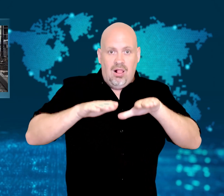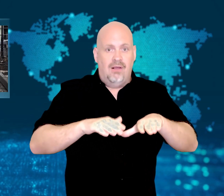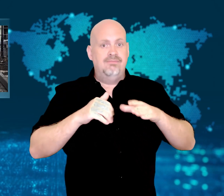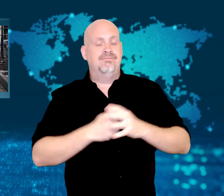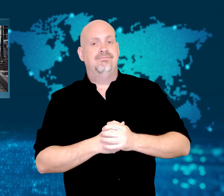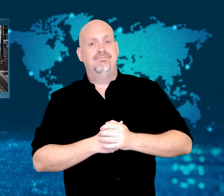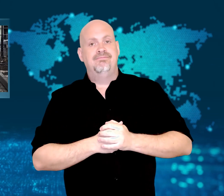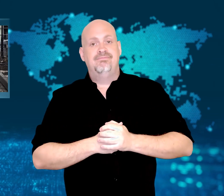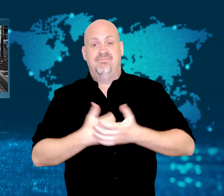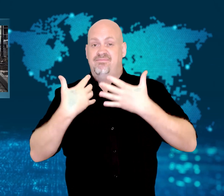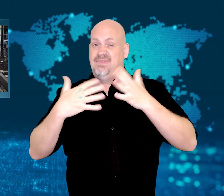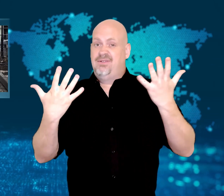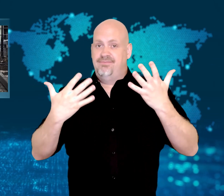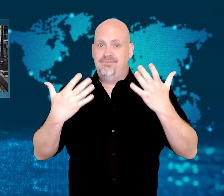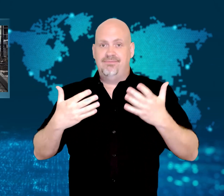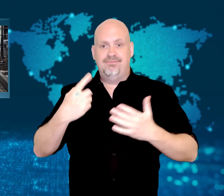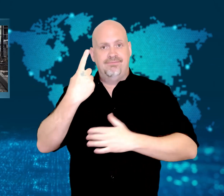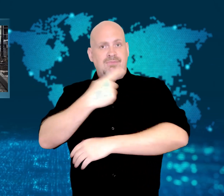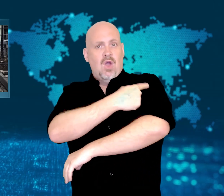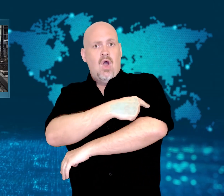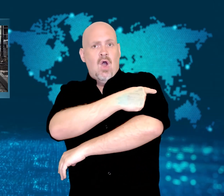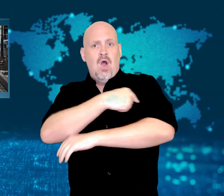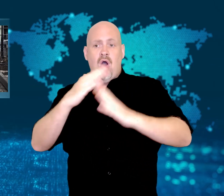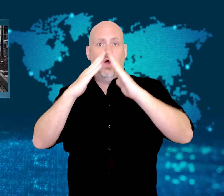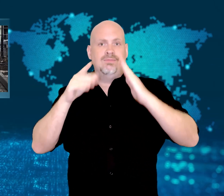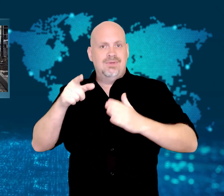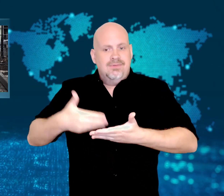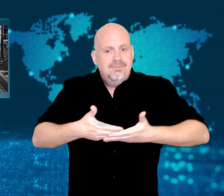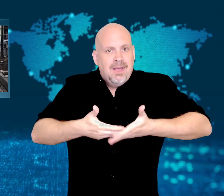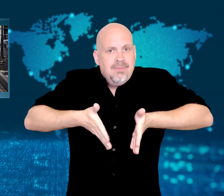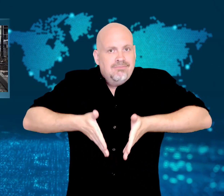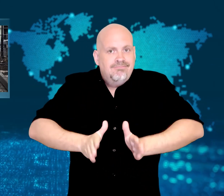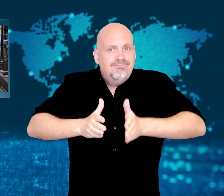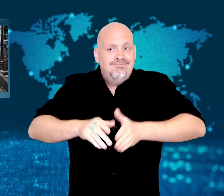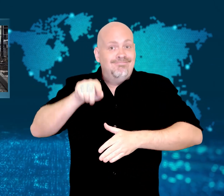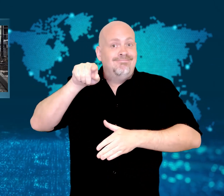and other civilian sites have been hit.